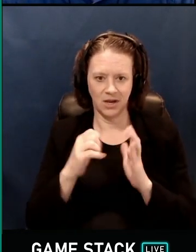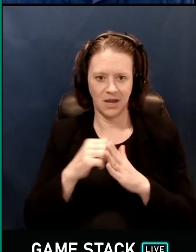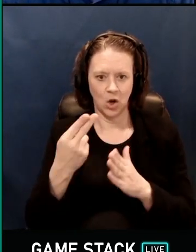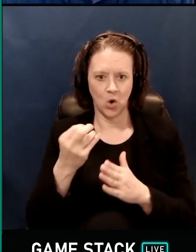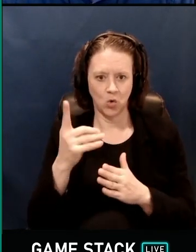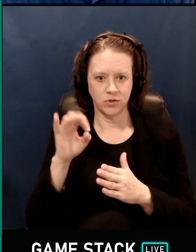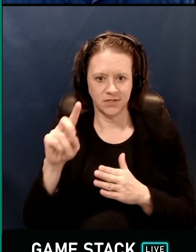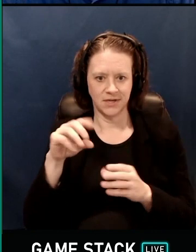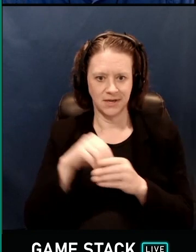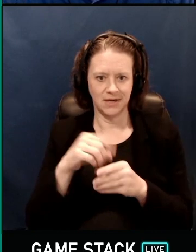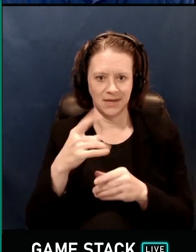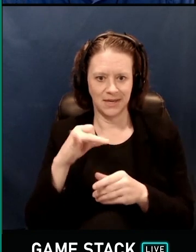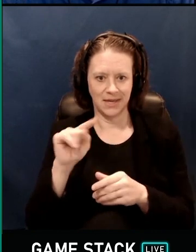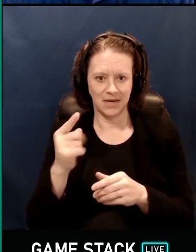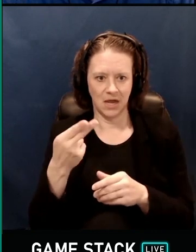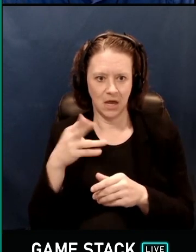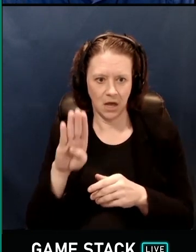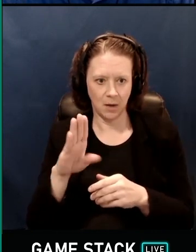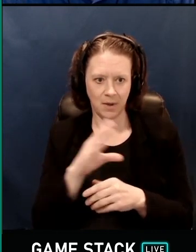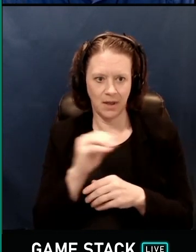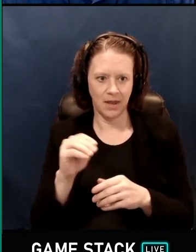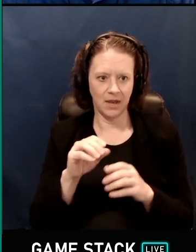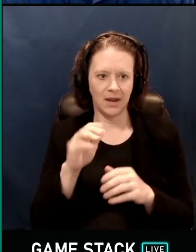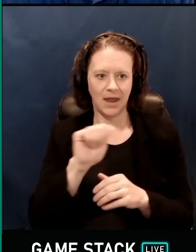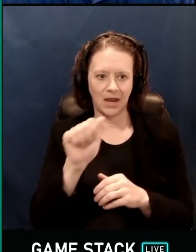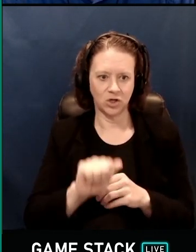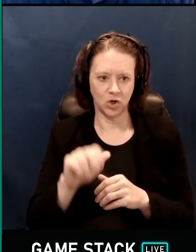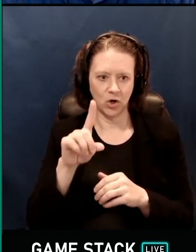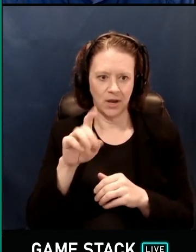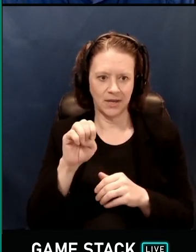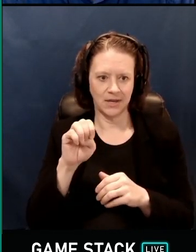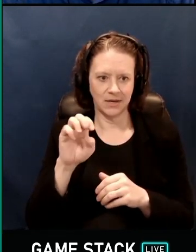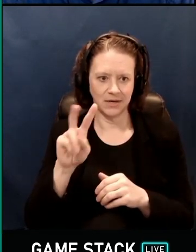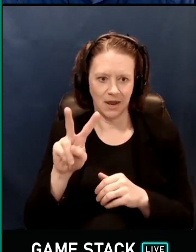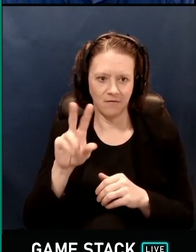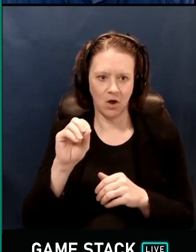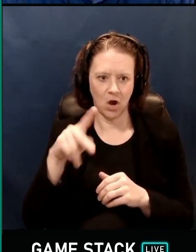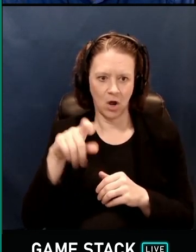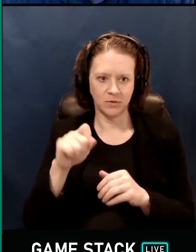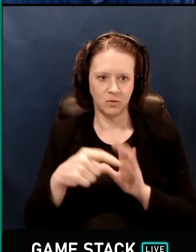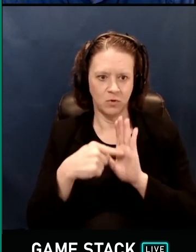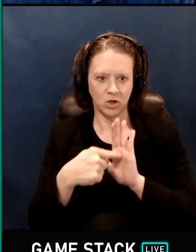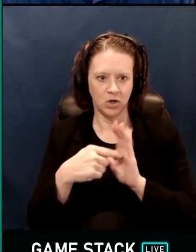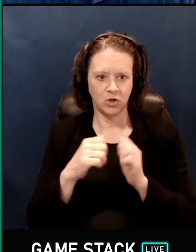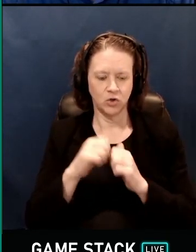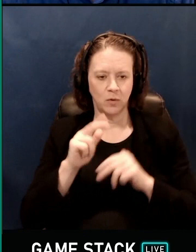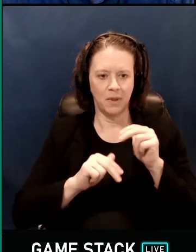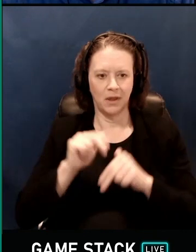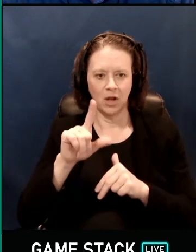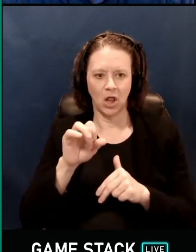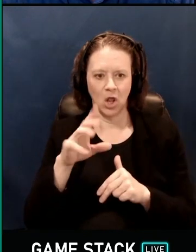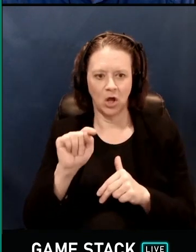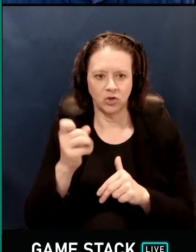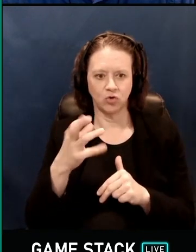And there's Azure DevOps project to build a script up for Android and iOS.